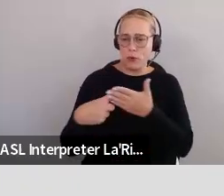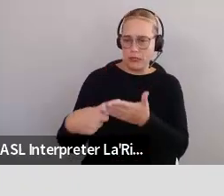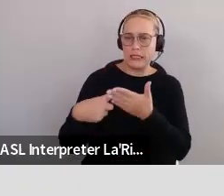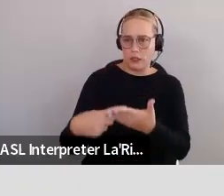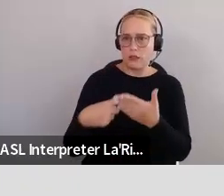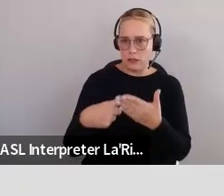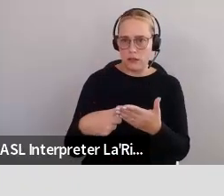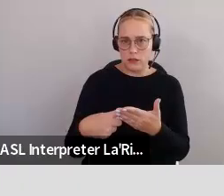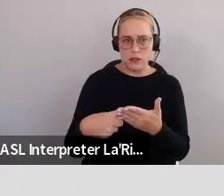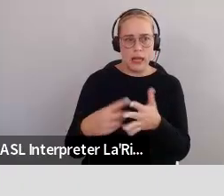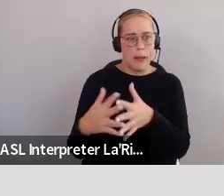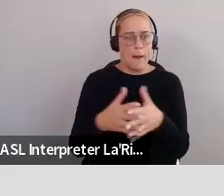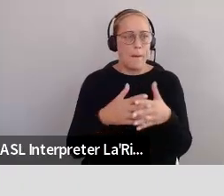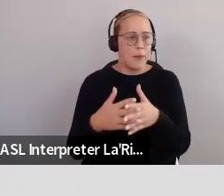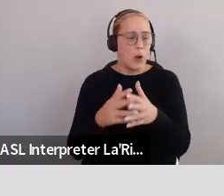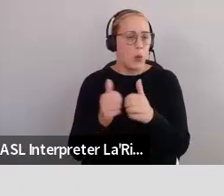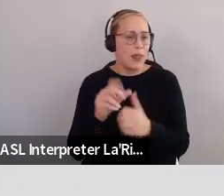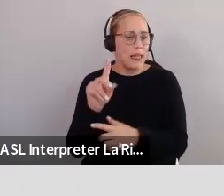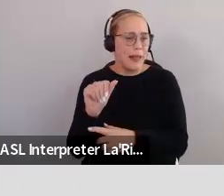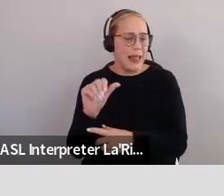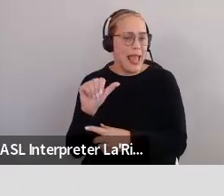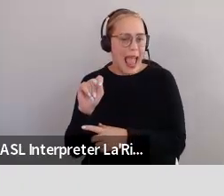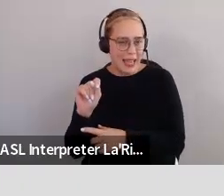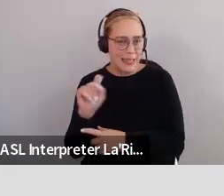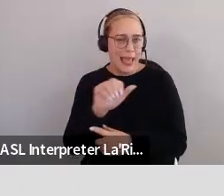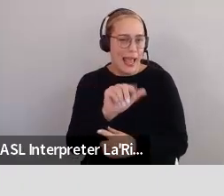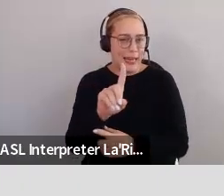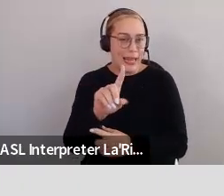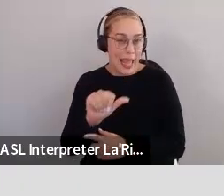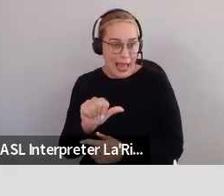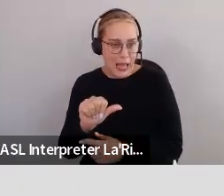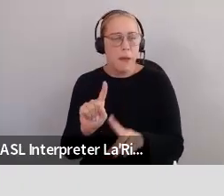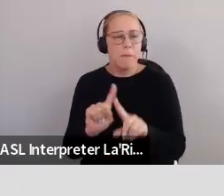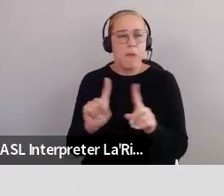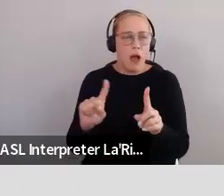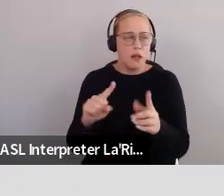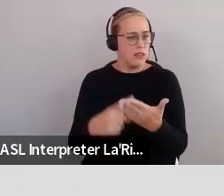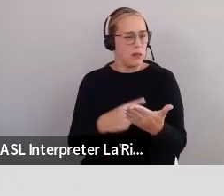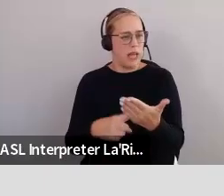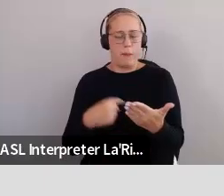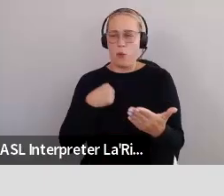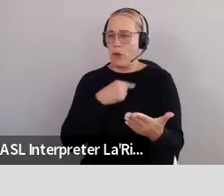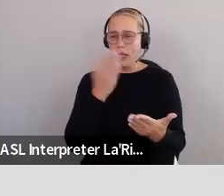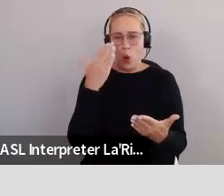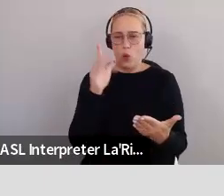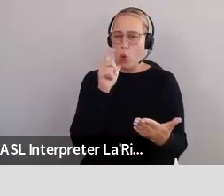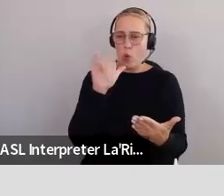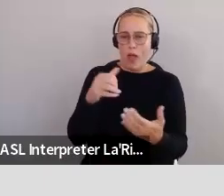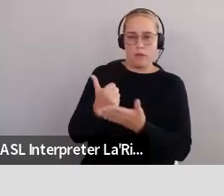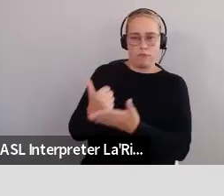We are going to start with the basics. The ADA -- lots of people like to talk about the Americans with disabilities act, but when we talk about who